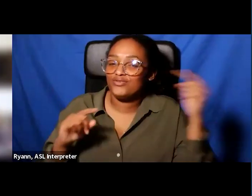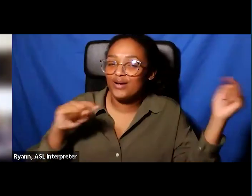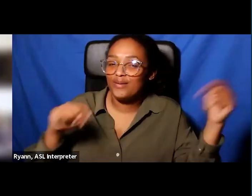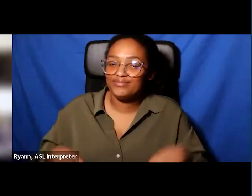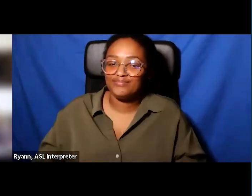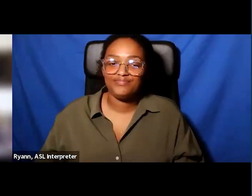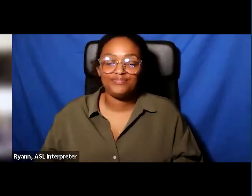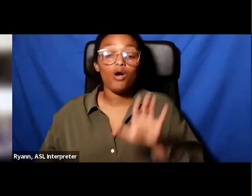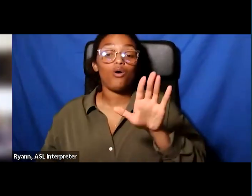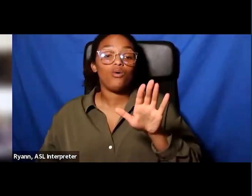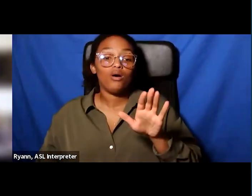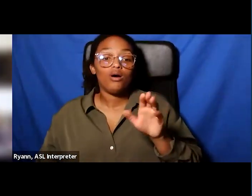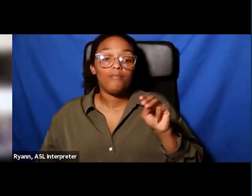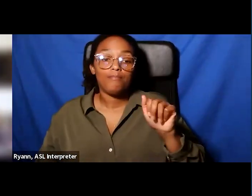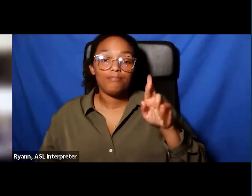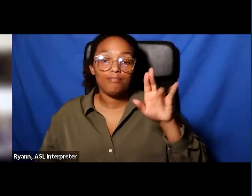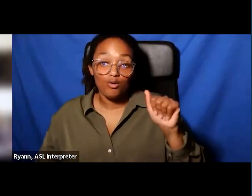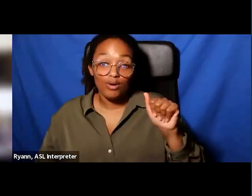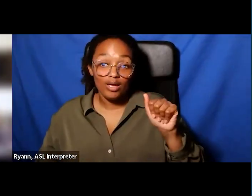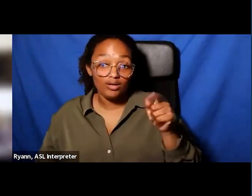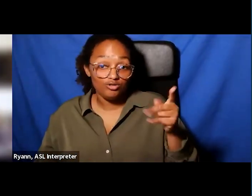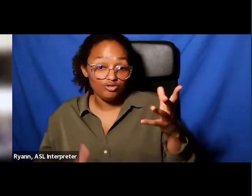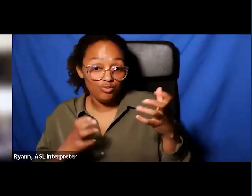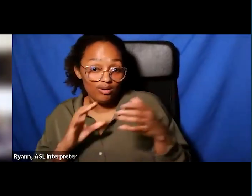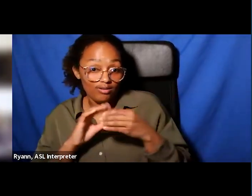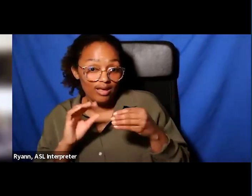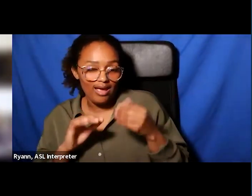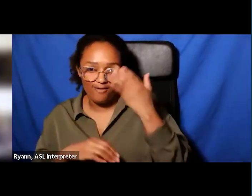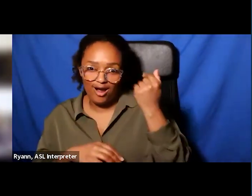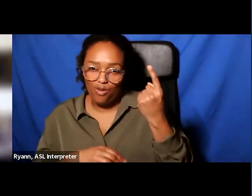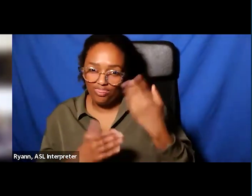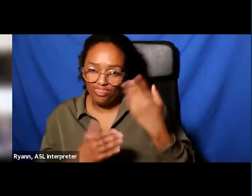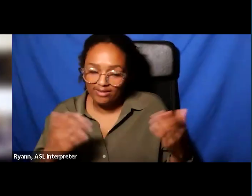Oh, Maria, do you want to say ‑‑ sorry, I forgot one thing. We don't really have